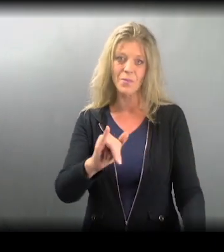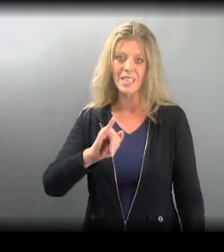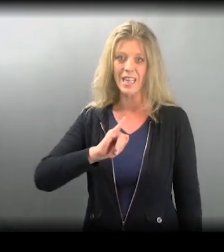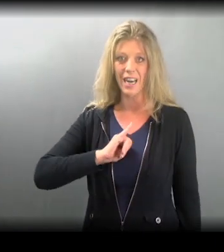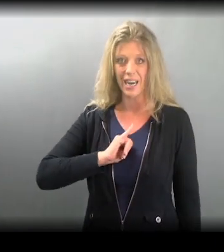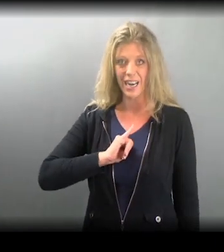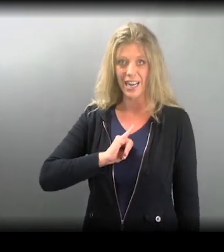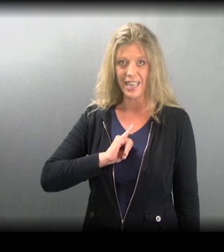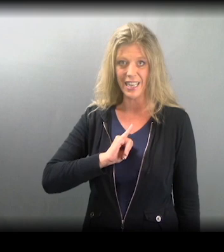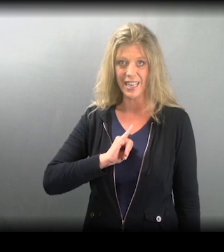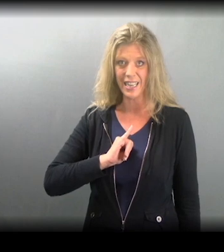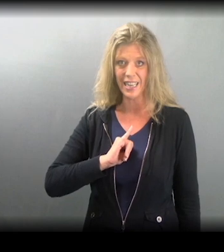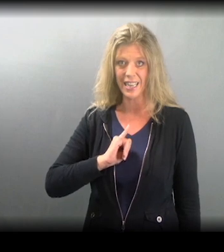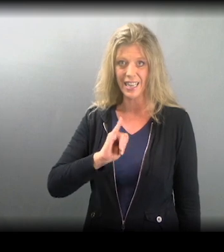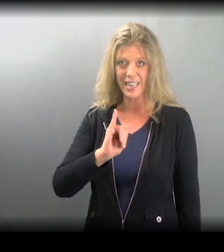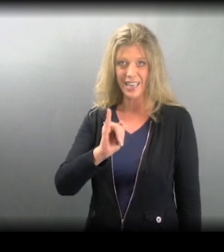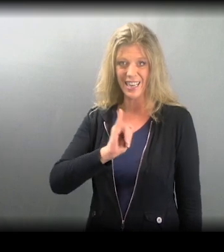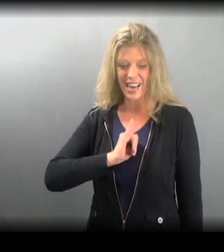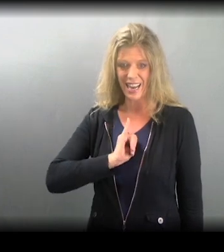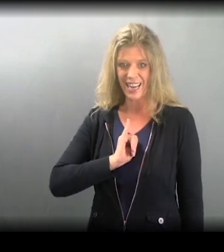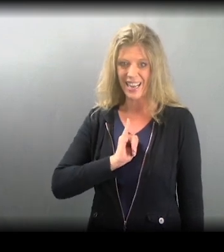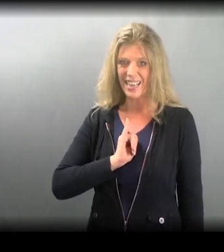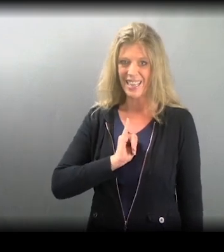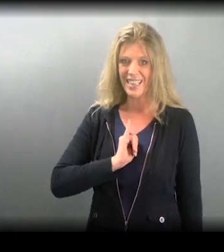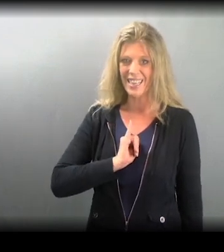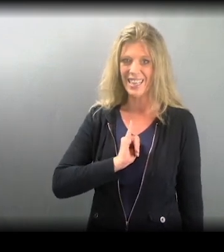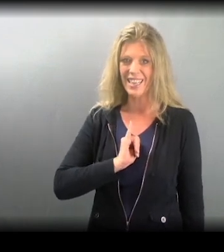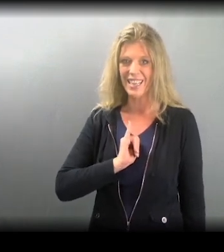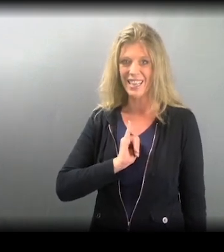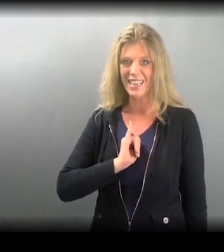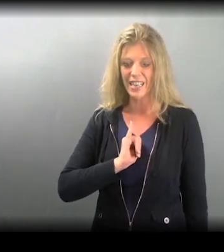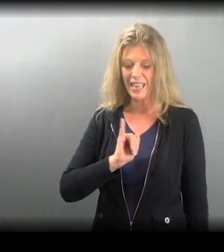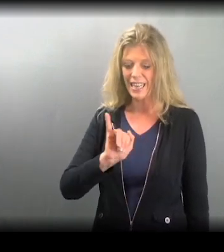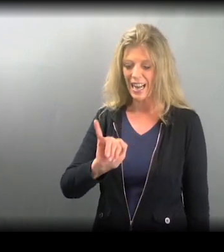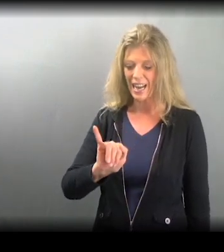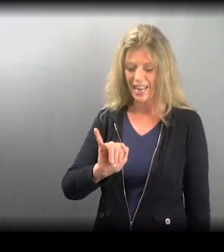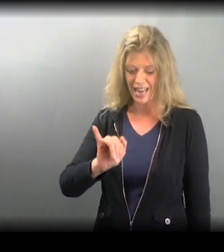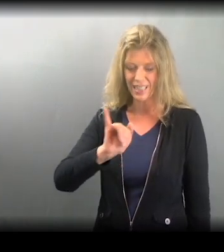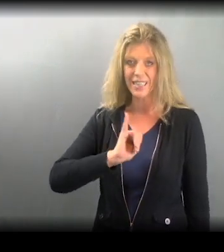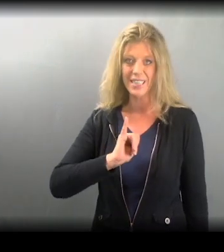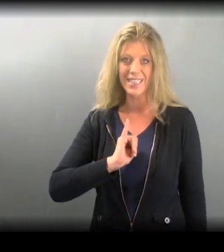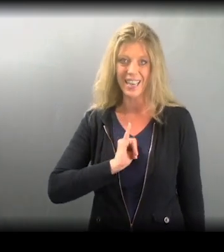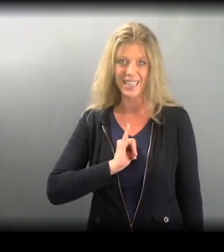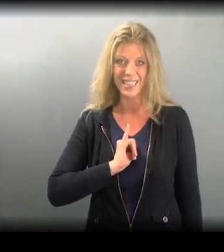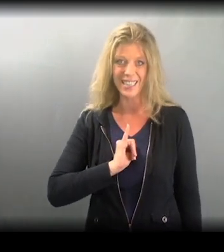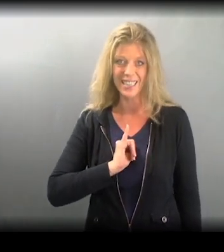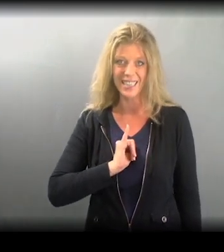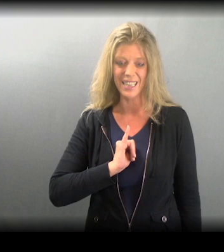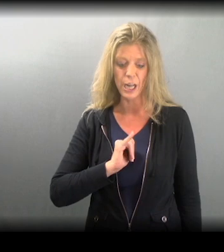I I-hand on your chest.